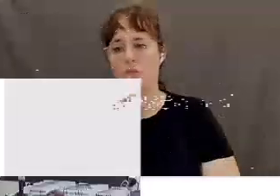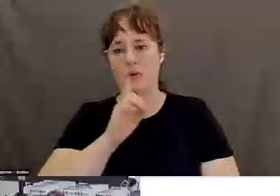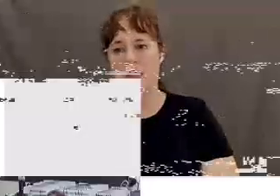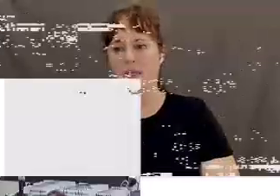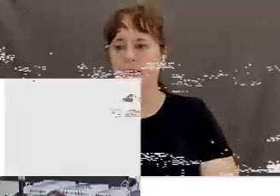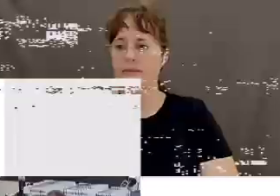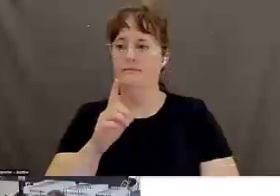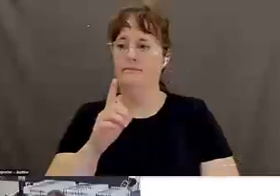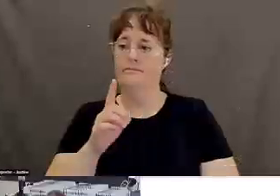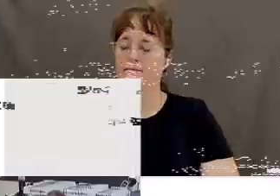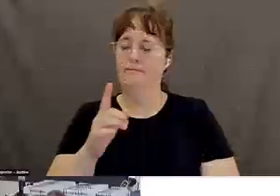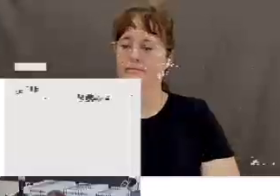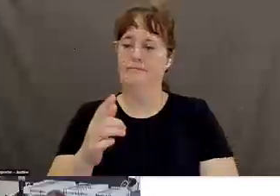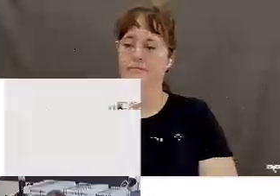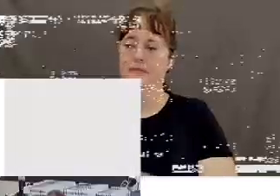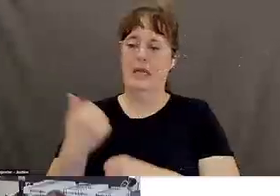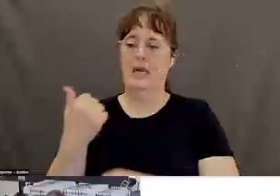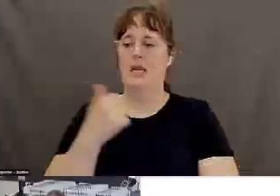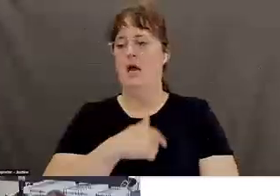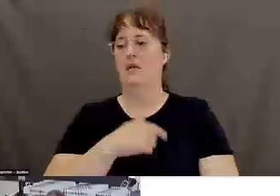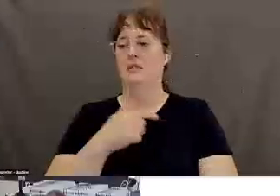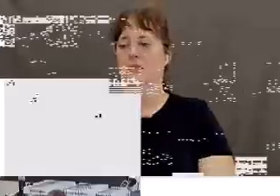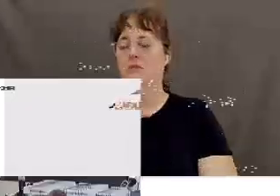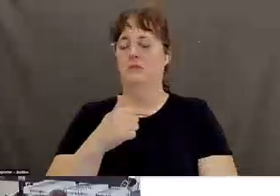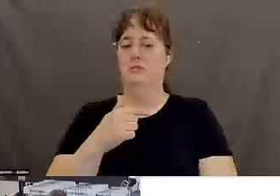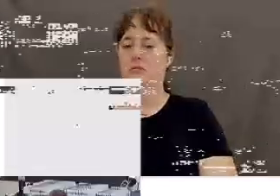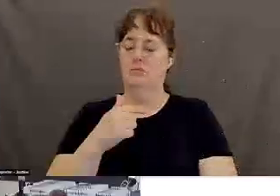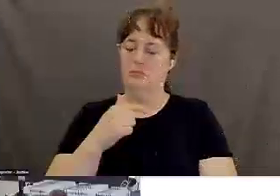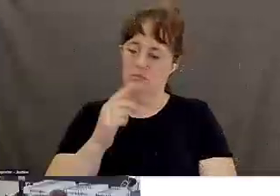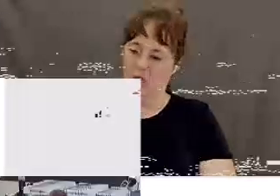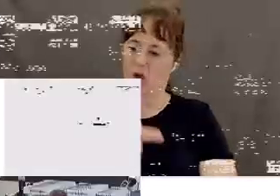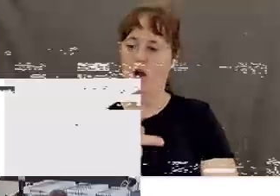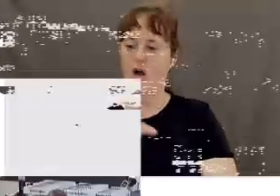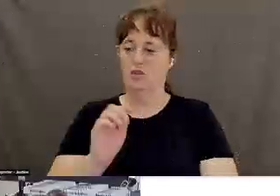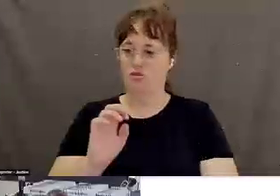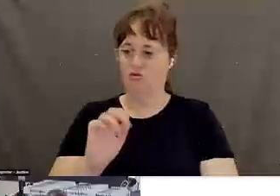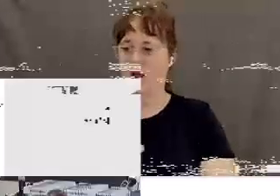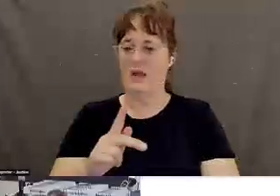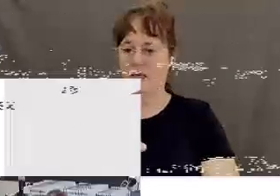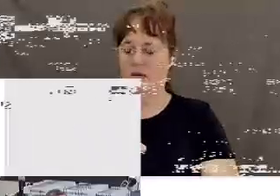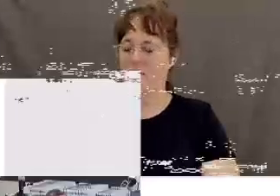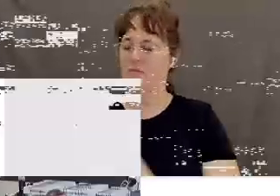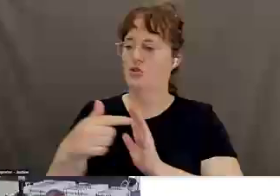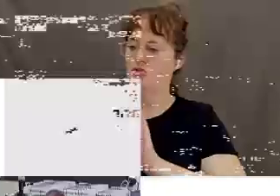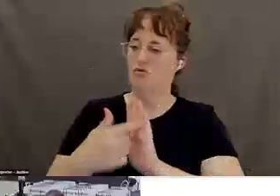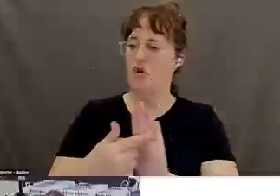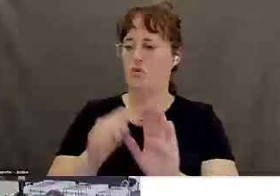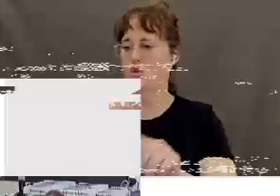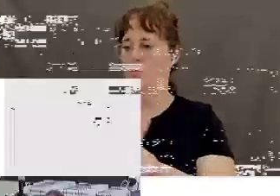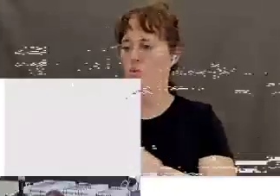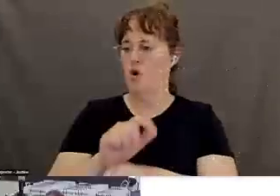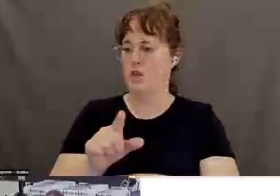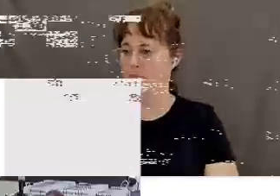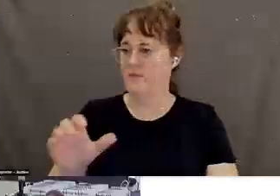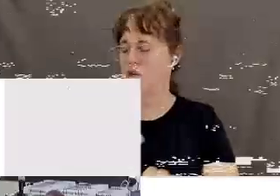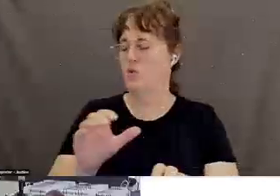Boardroom: And so this slide right here shows us how much work you've been able to do, how… the success of your work.